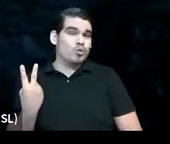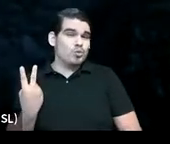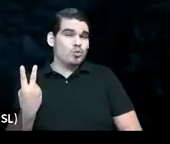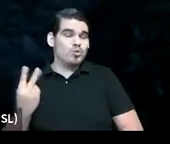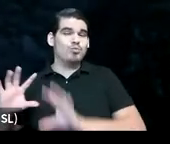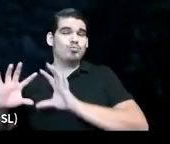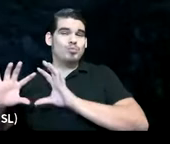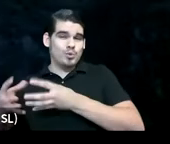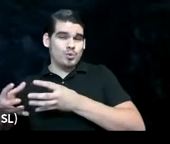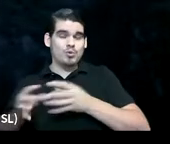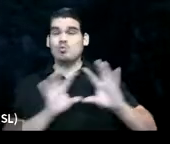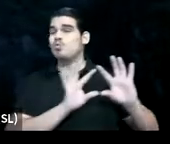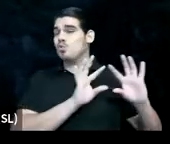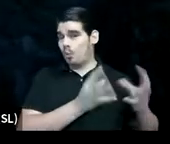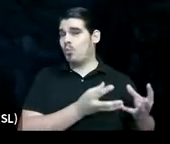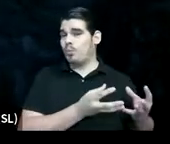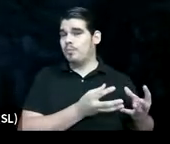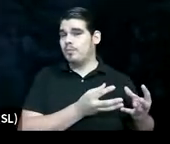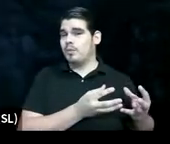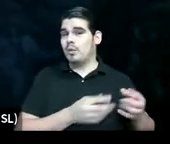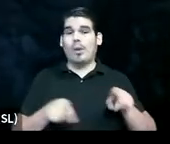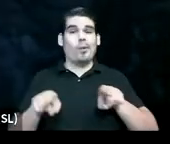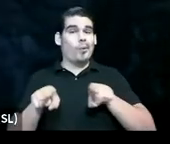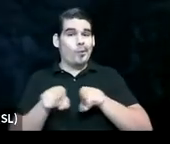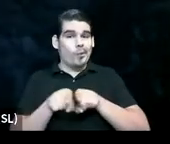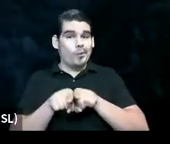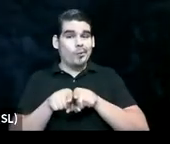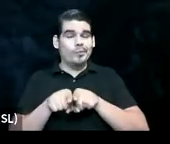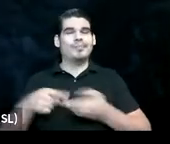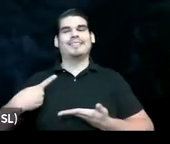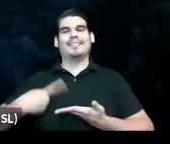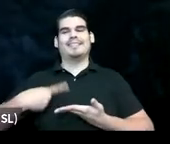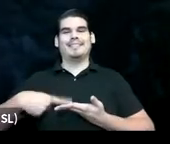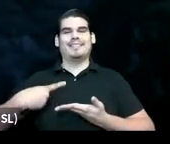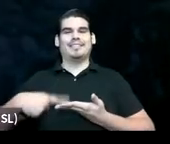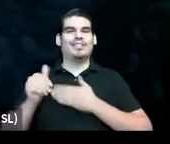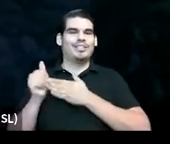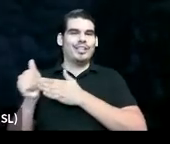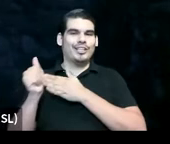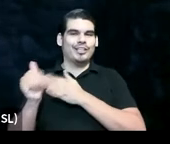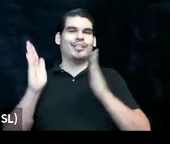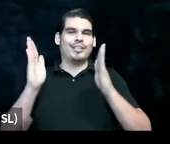And they have already renamed themselves. So if you can just look for them in your breakout room they're going to help facilitate the discussion today.